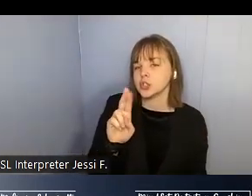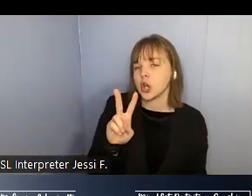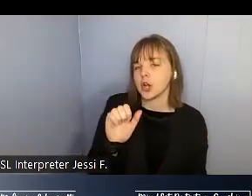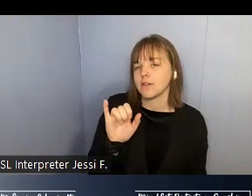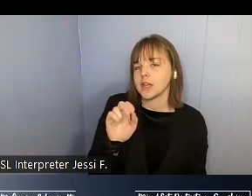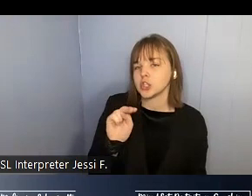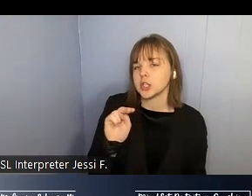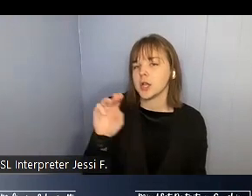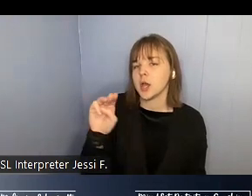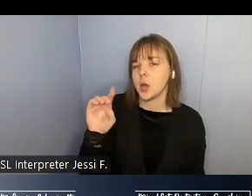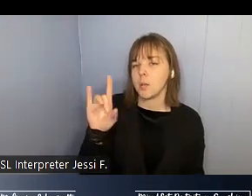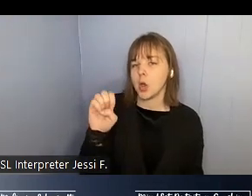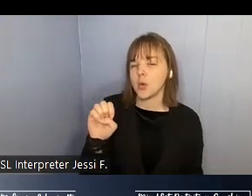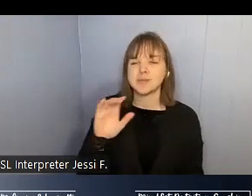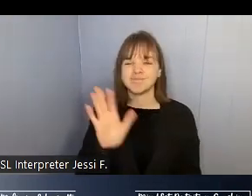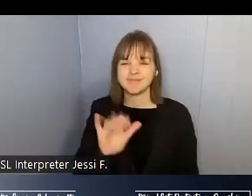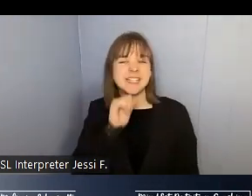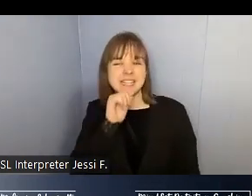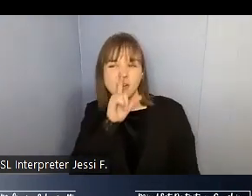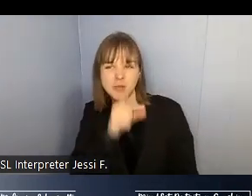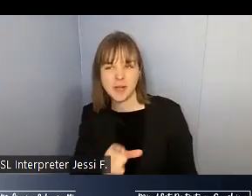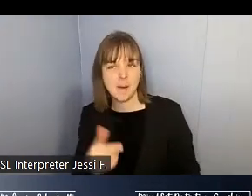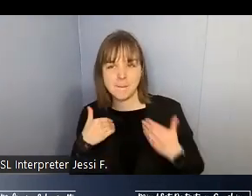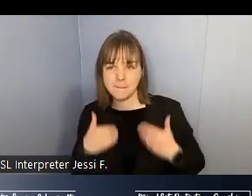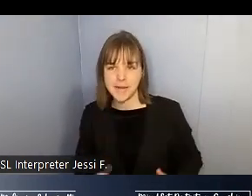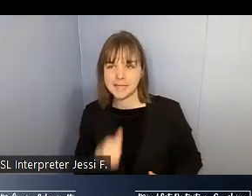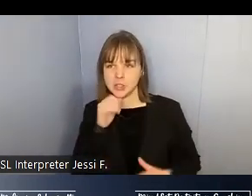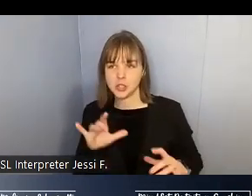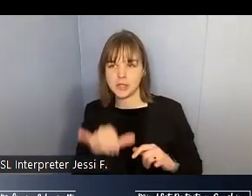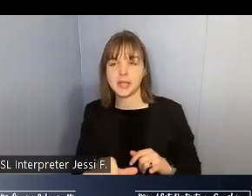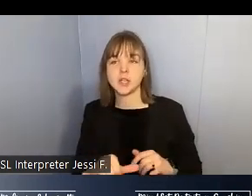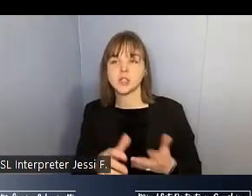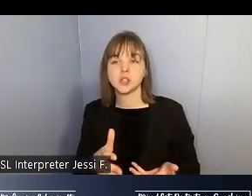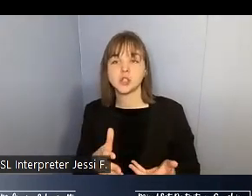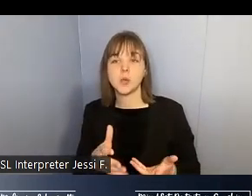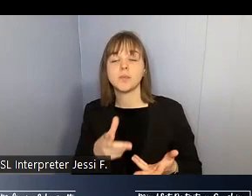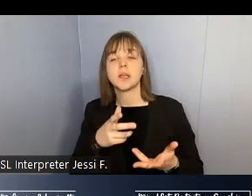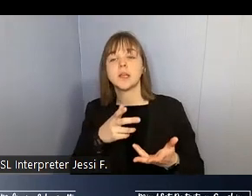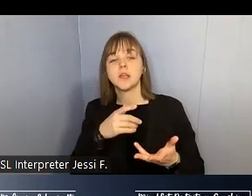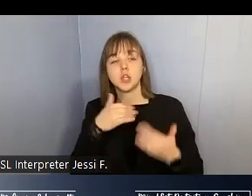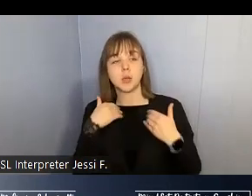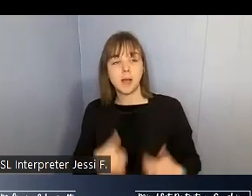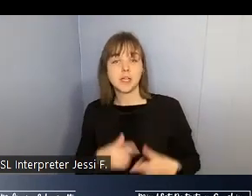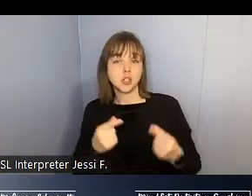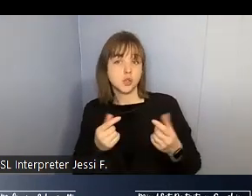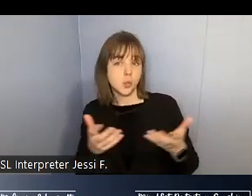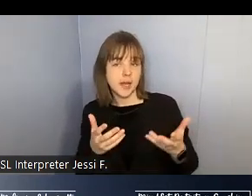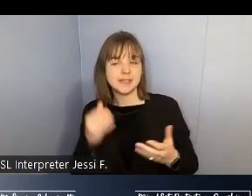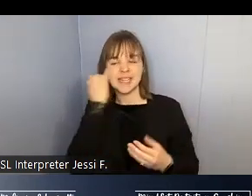and we burn fewer calories at rest. And that is called metabolic adaptation. That is perfectly normal. It is always going to happen, and it's